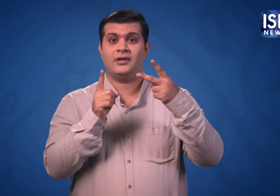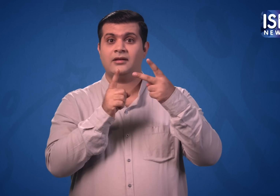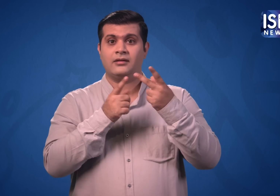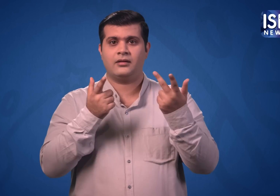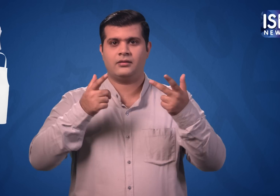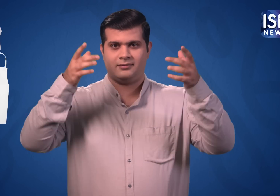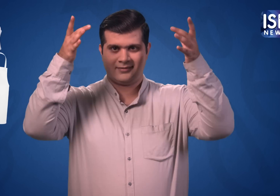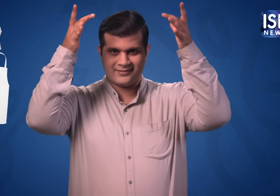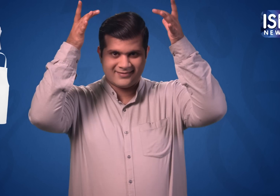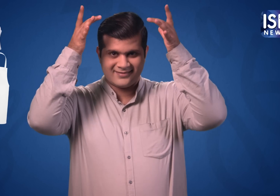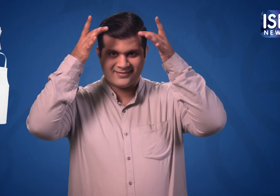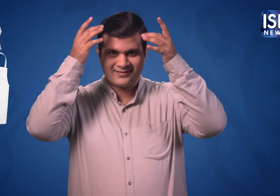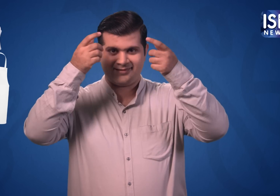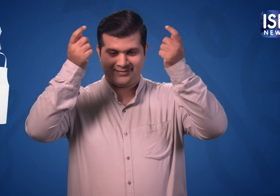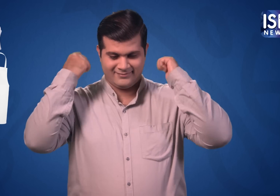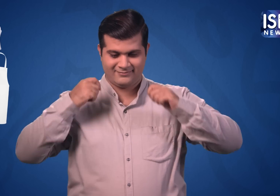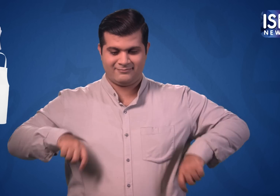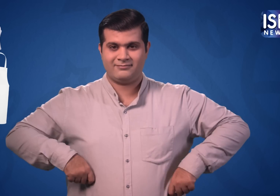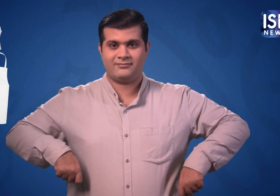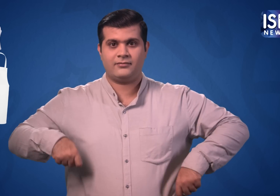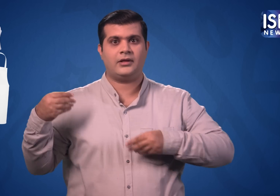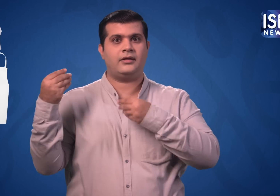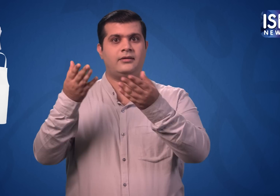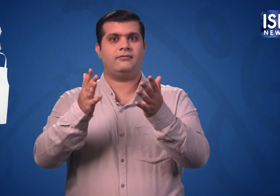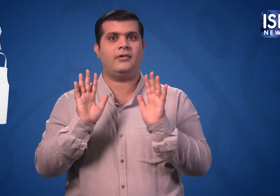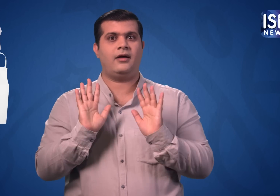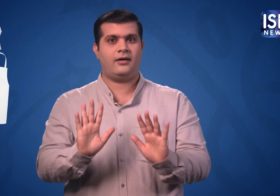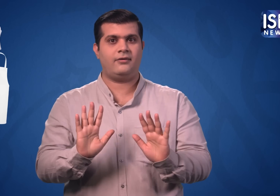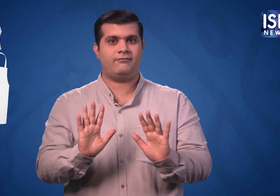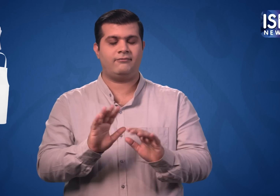2. Chefs Cap & Apron